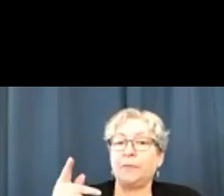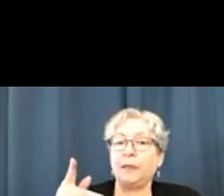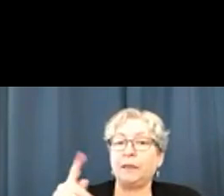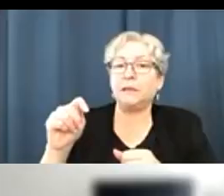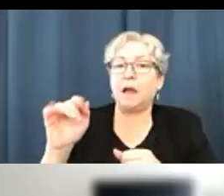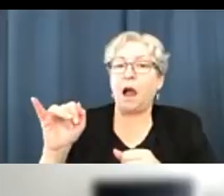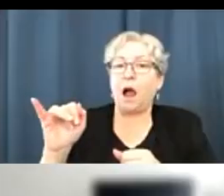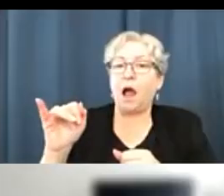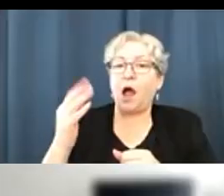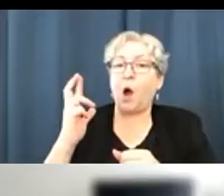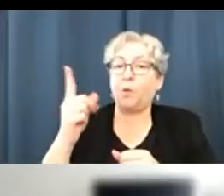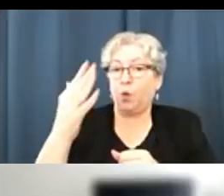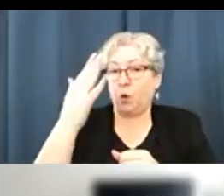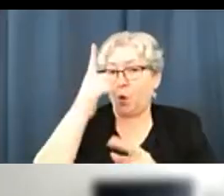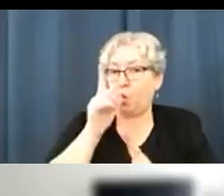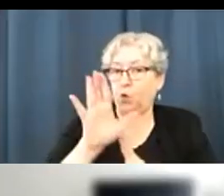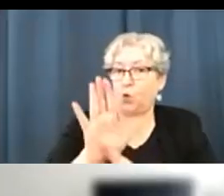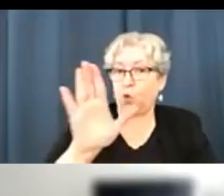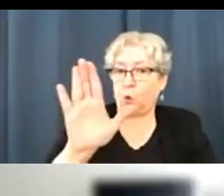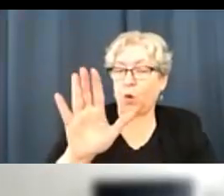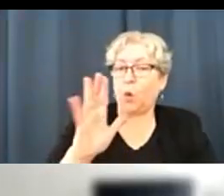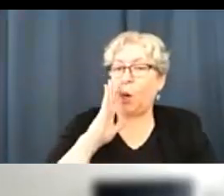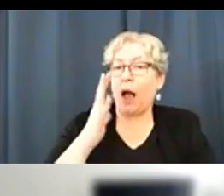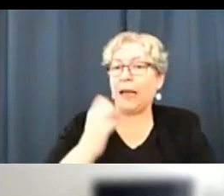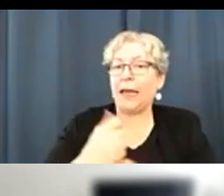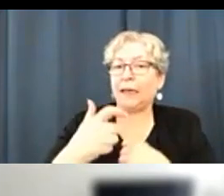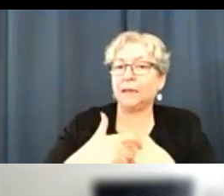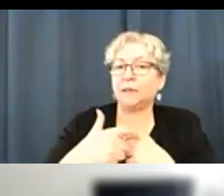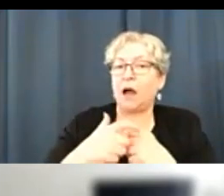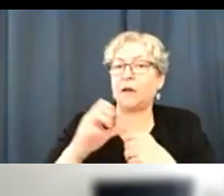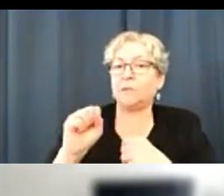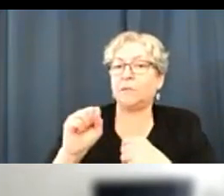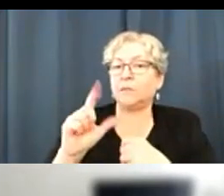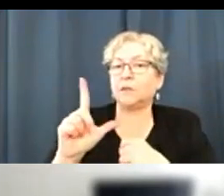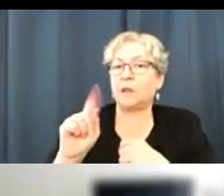will be getting a time slot. I'm gonna be working with AFB